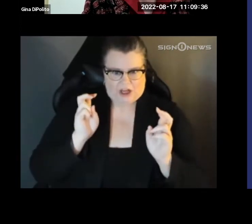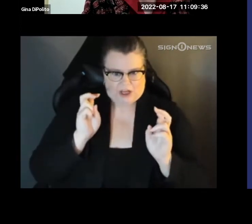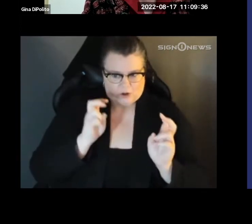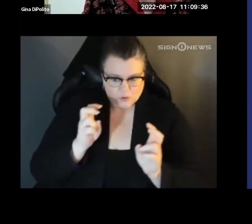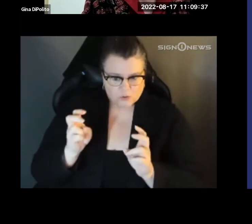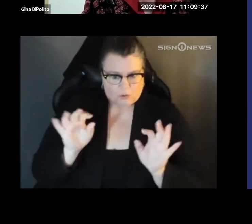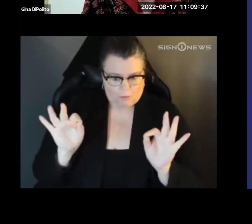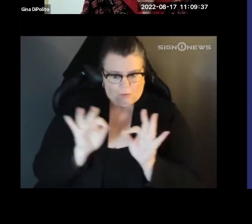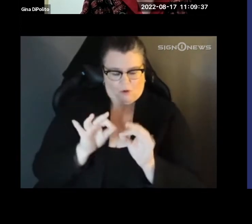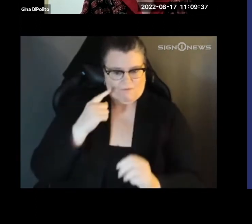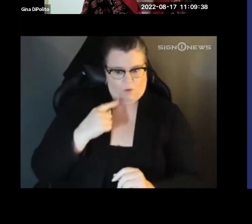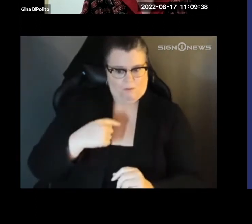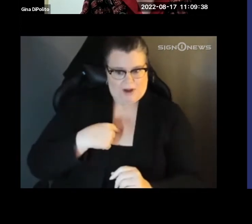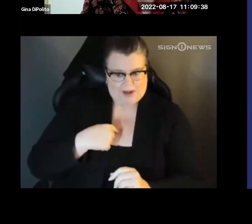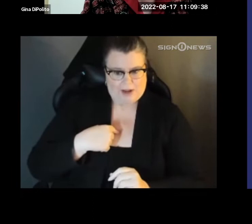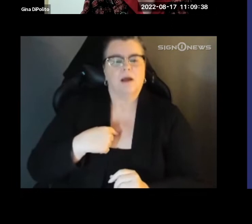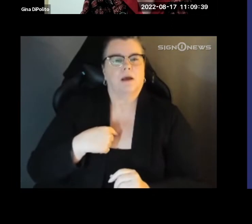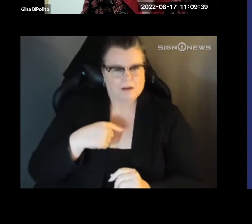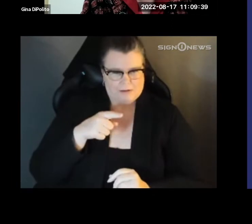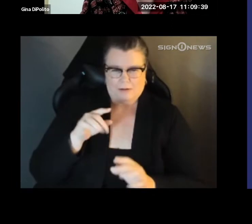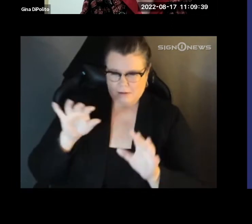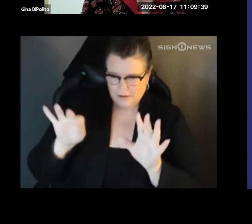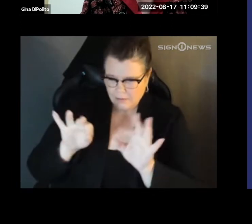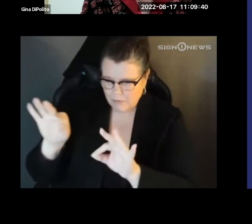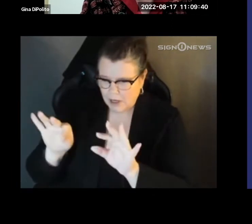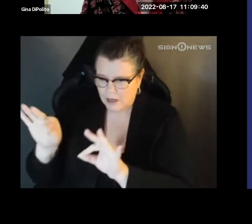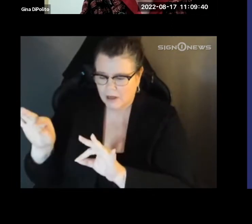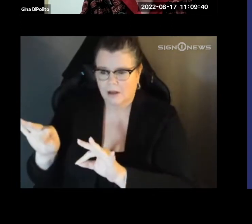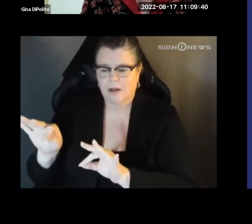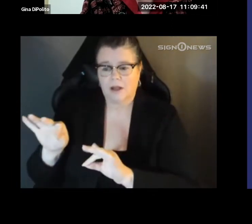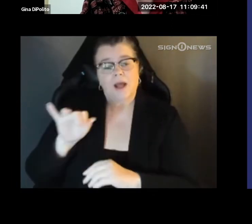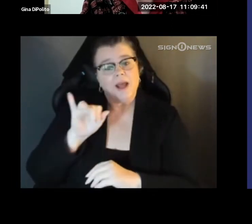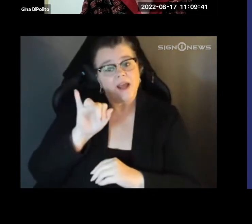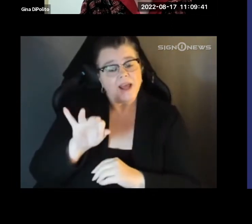new people with a disability as a